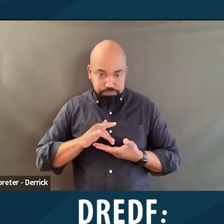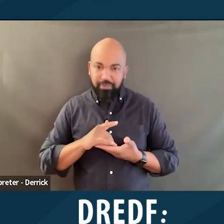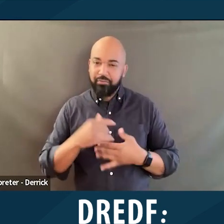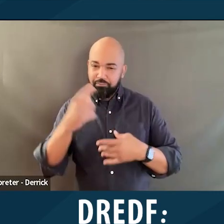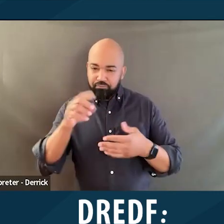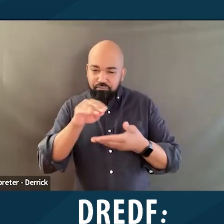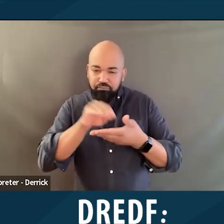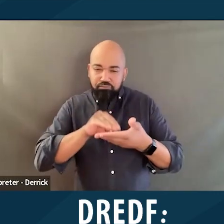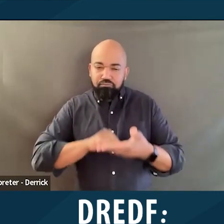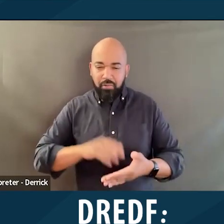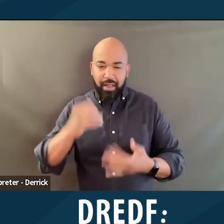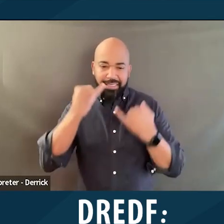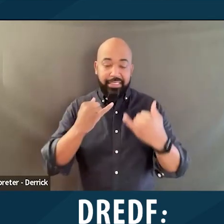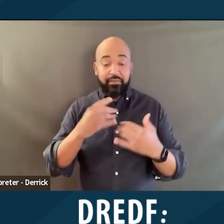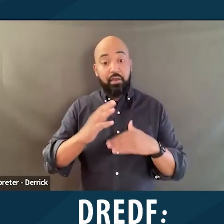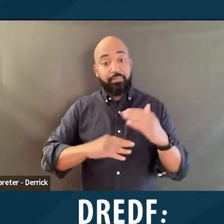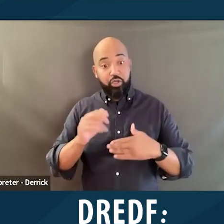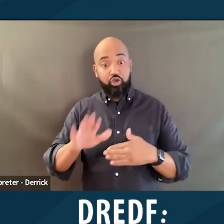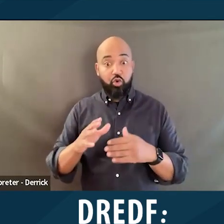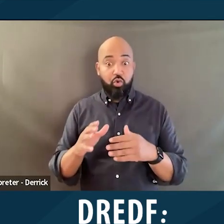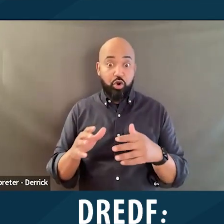And then you can build a group and bring more people to more of an event,